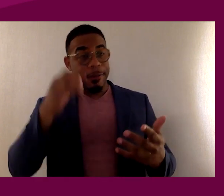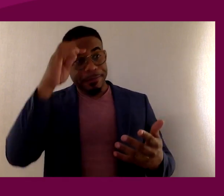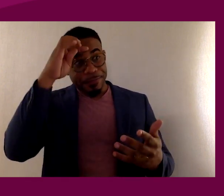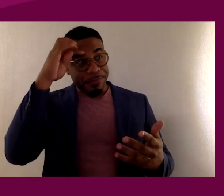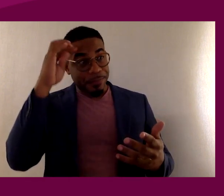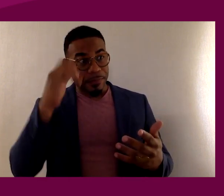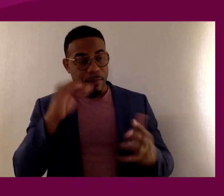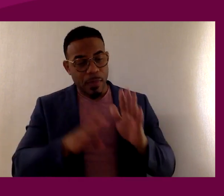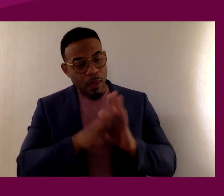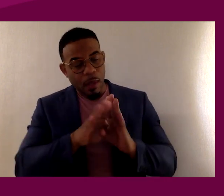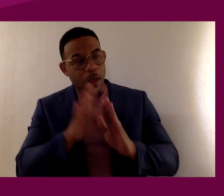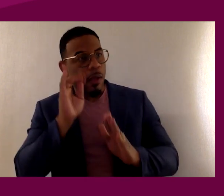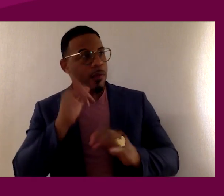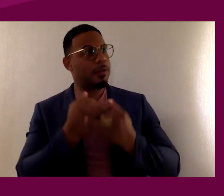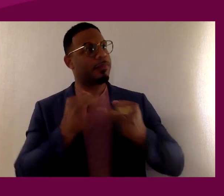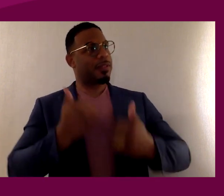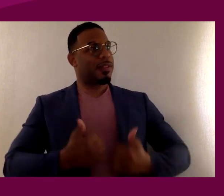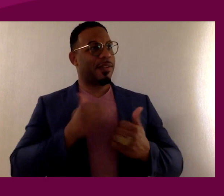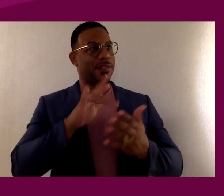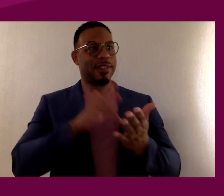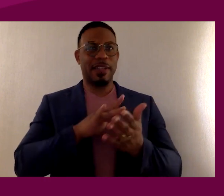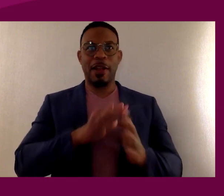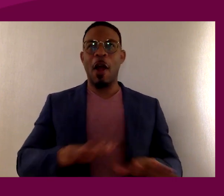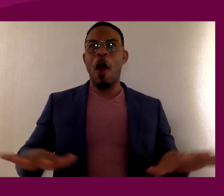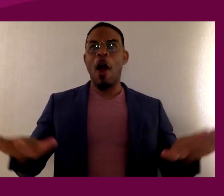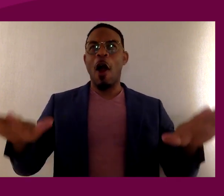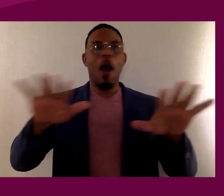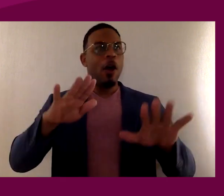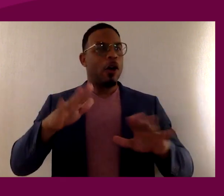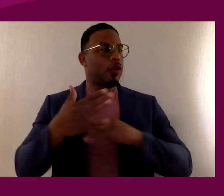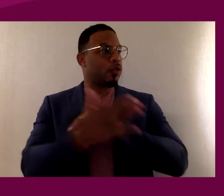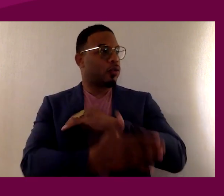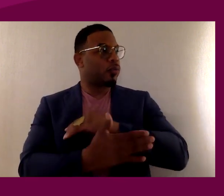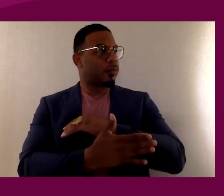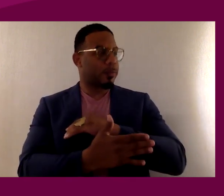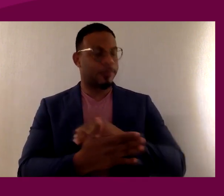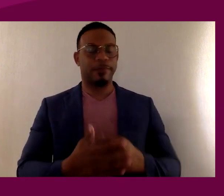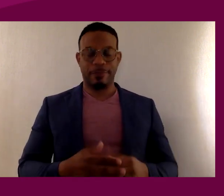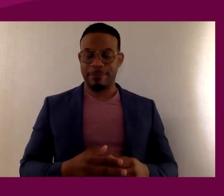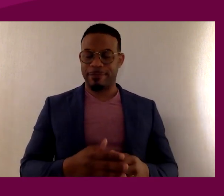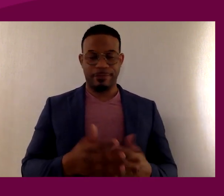In the beginnings of the development of independent living centers in the United States,